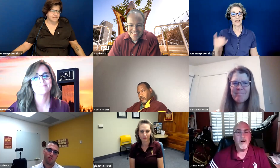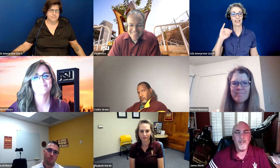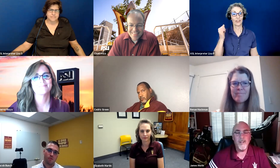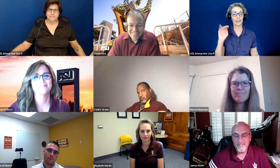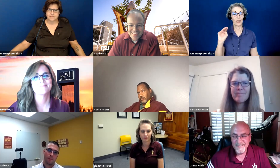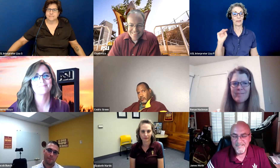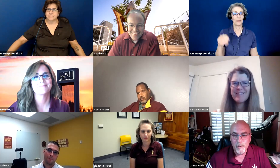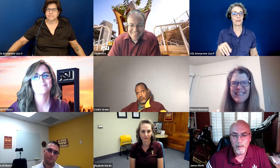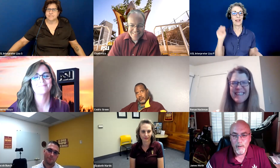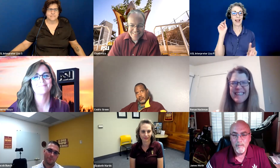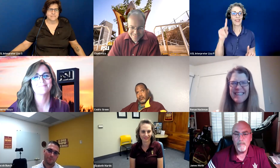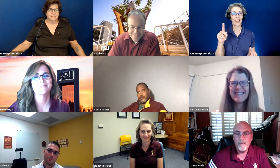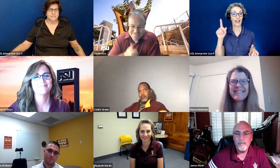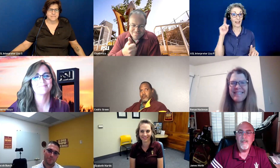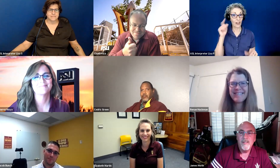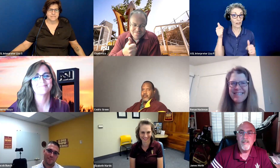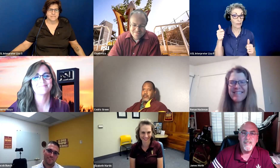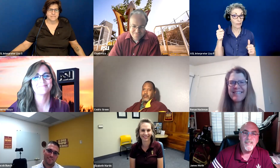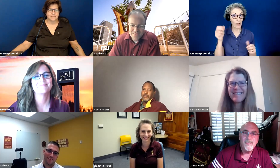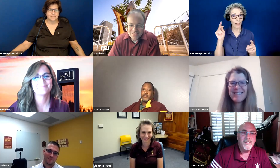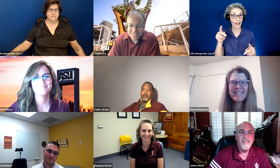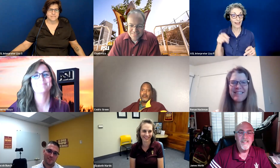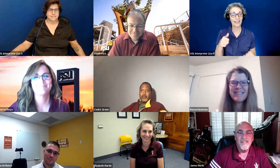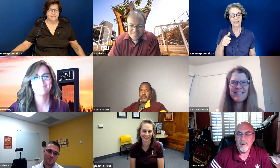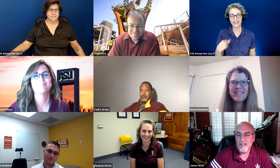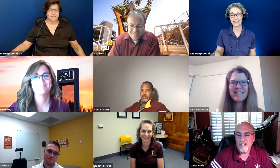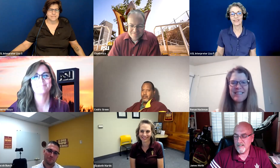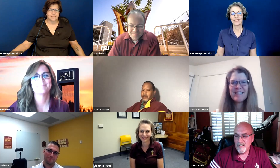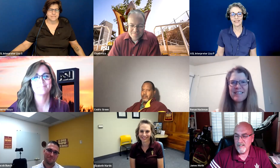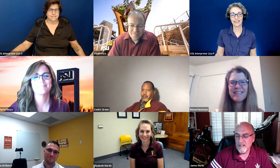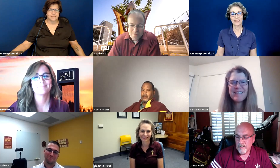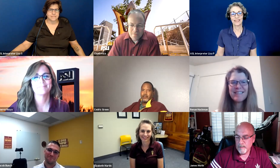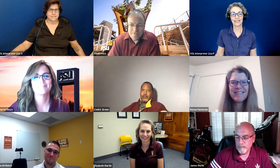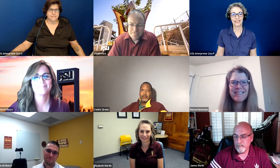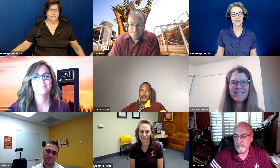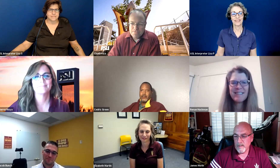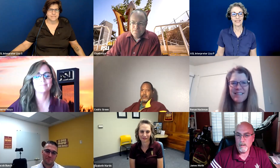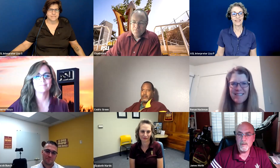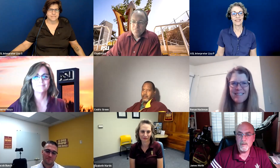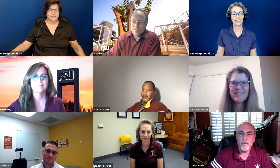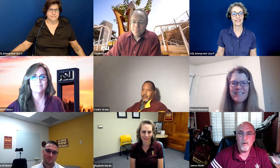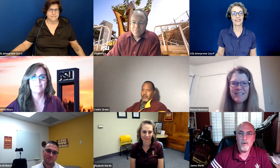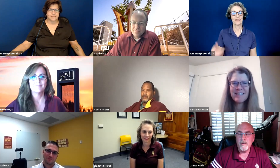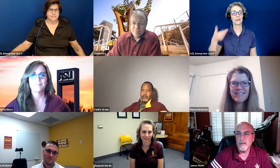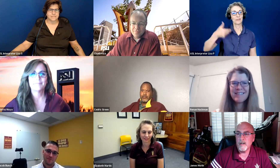Okay, can you hear me okay? Yes. Alright. Yeah, my name is Jim Morin.